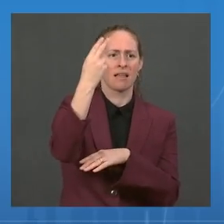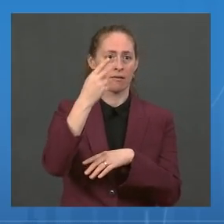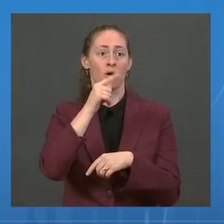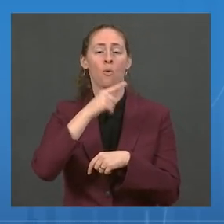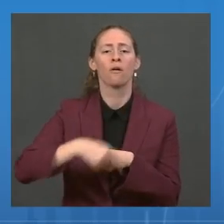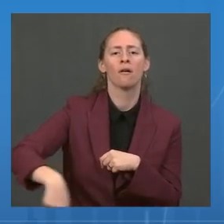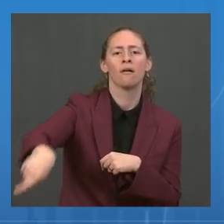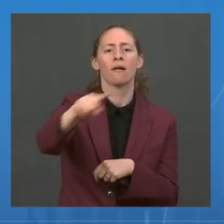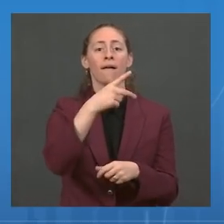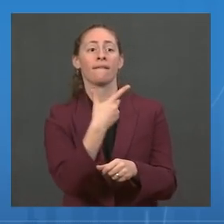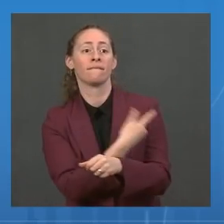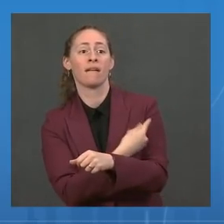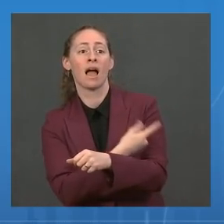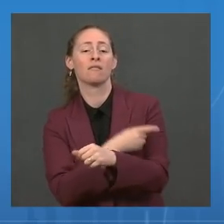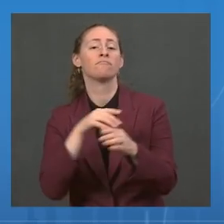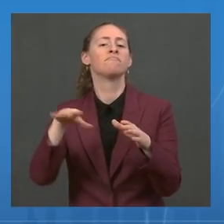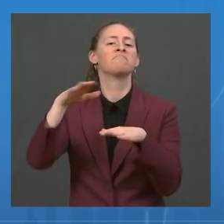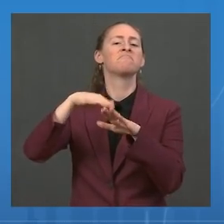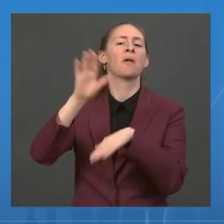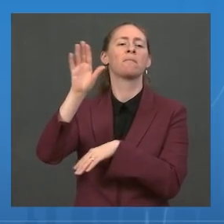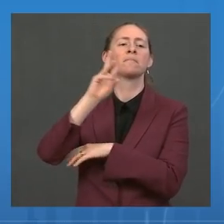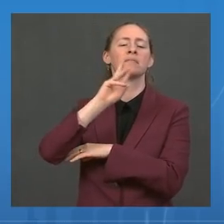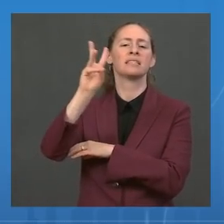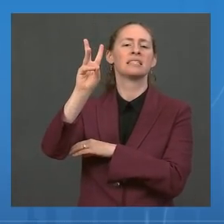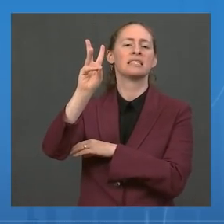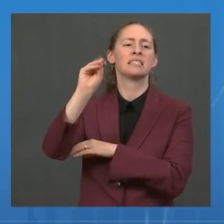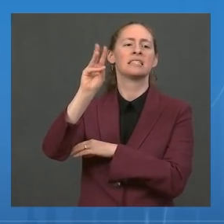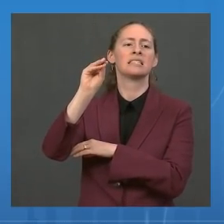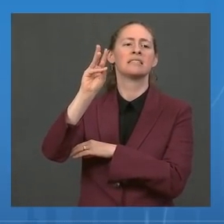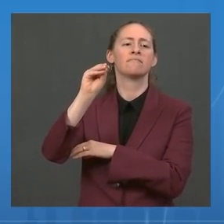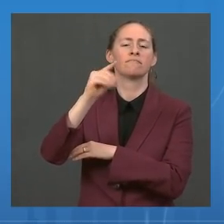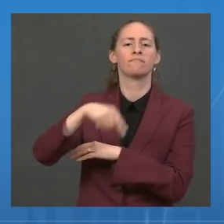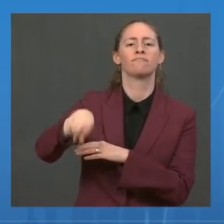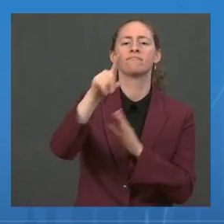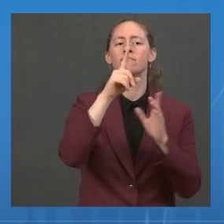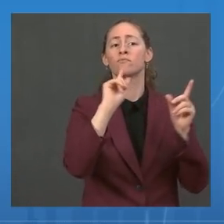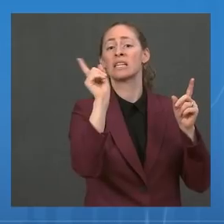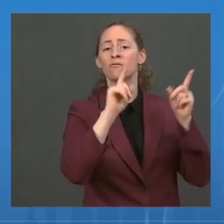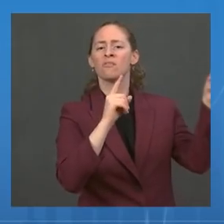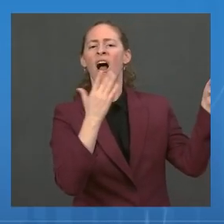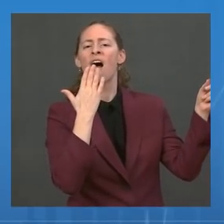over 60 years old, in the Israeli study. And the numbers you see are numbers per